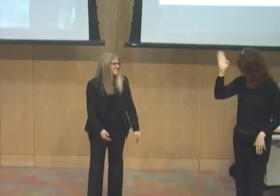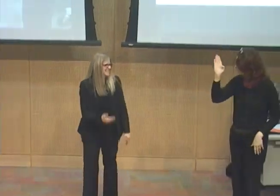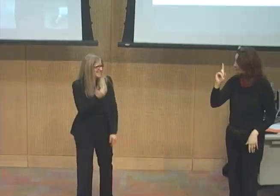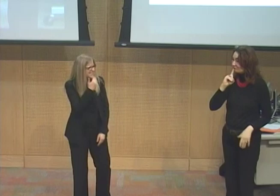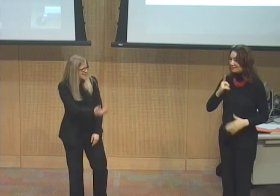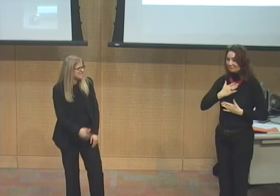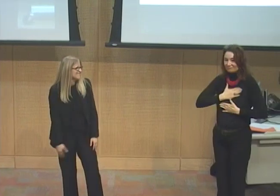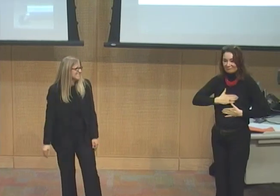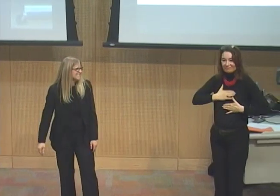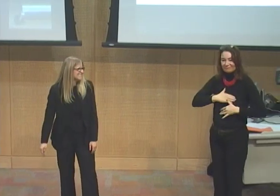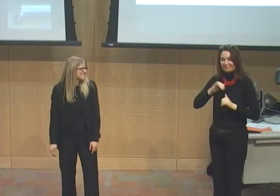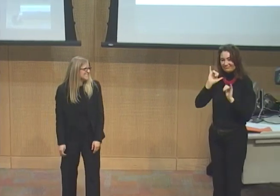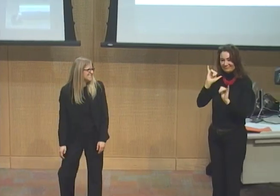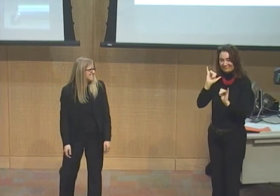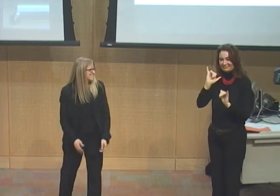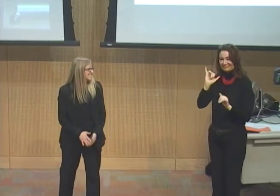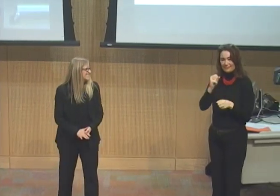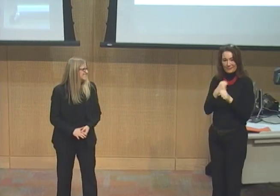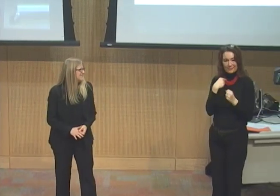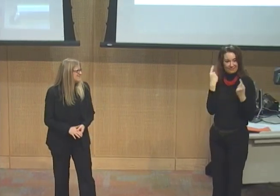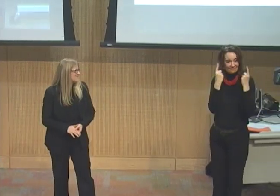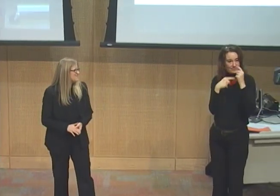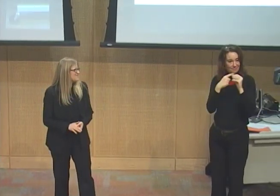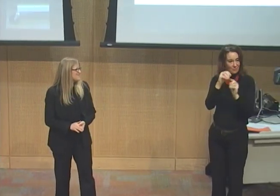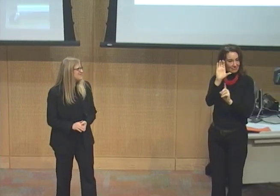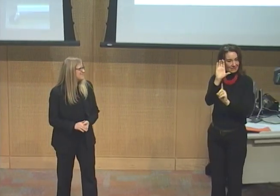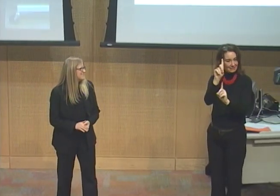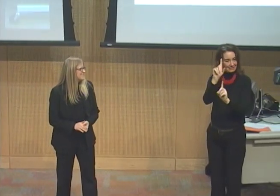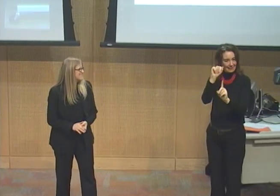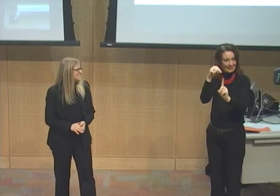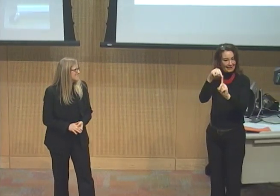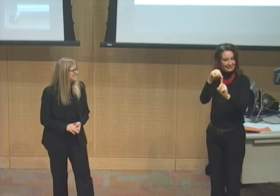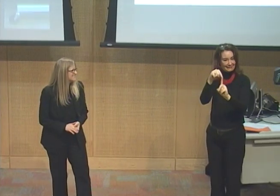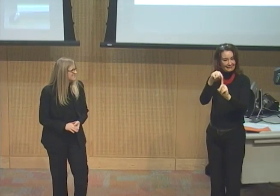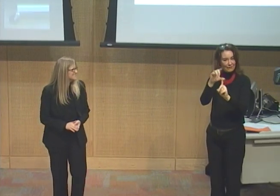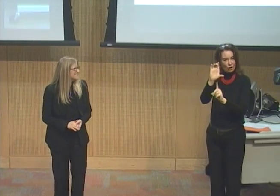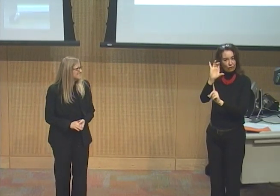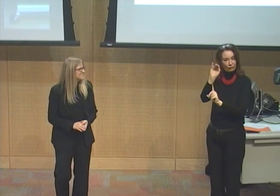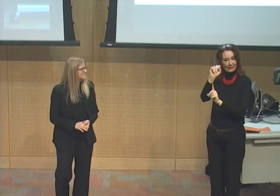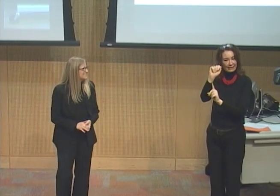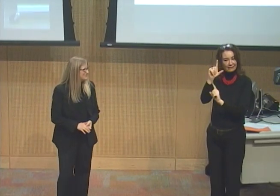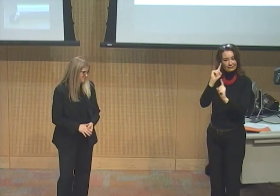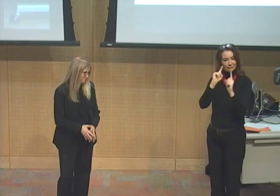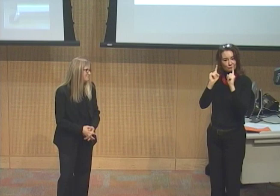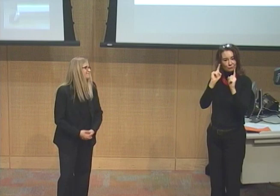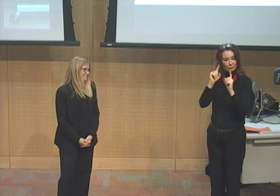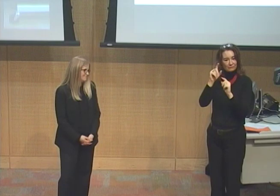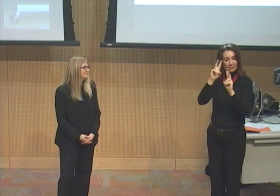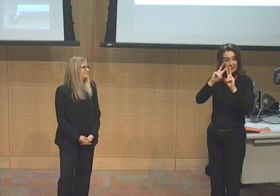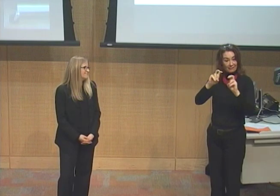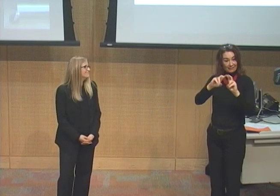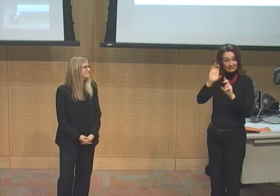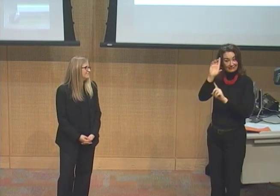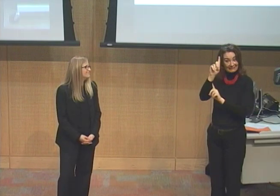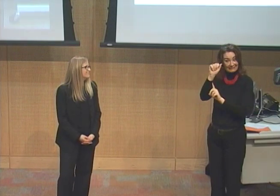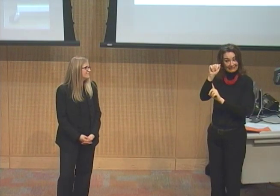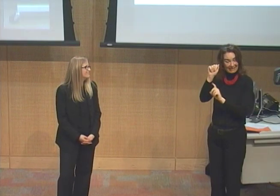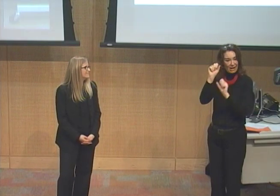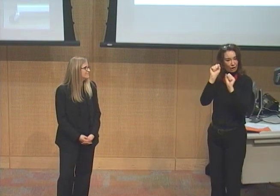Thank you so much, Dr. Fleischer. I enjoyed it immensely. It's an interesting framework to consider